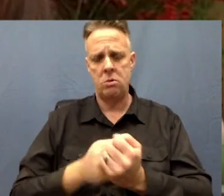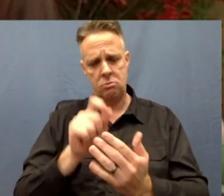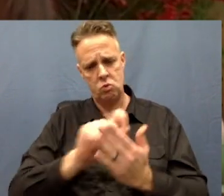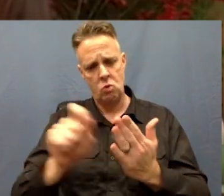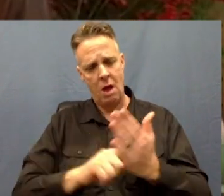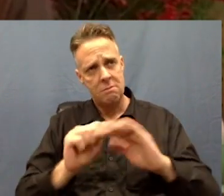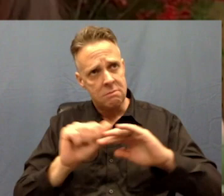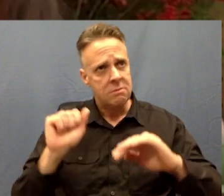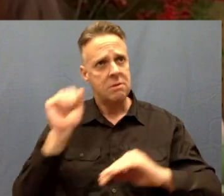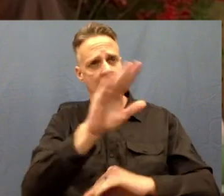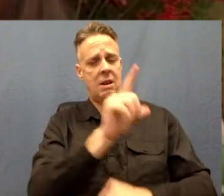LEGISLATORS AND TO DONATE TO THE OREGON WORKER RELIEF FUND.